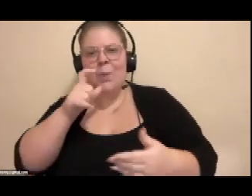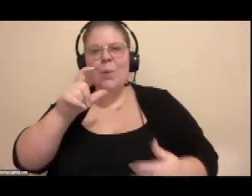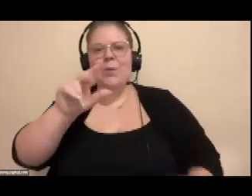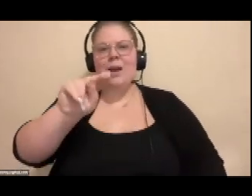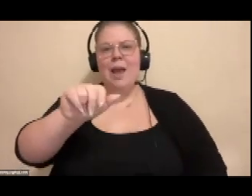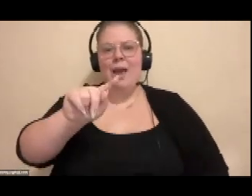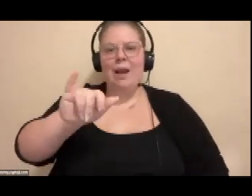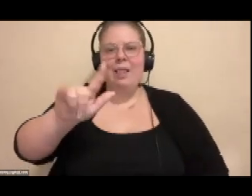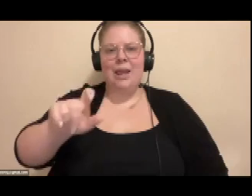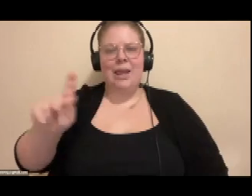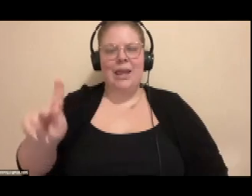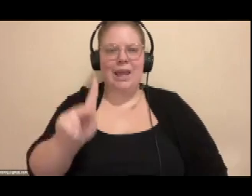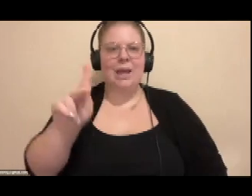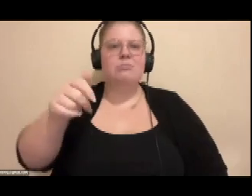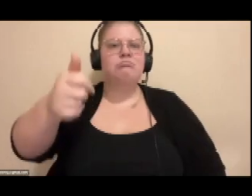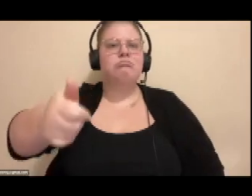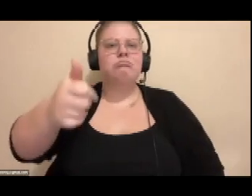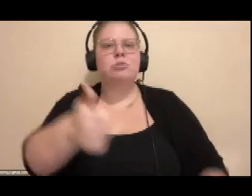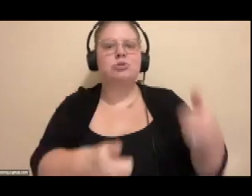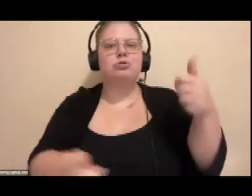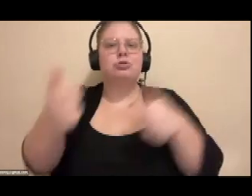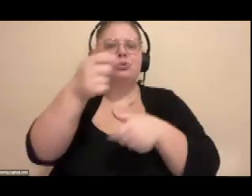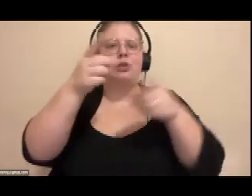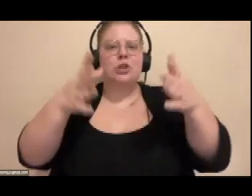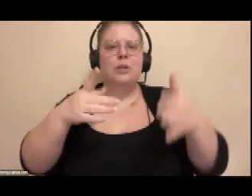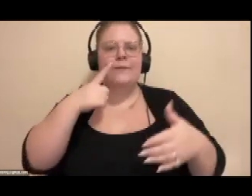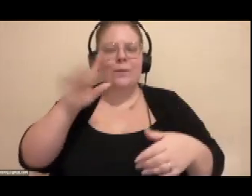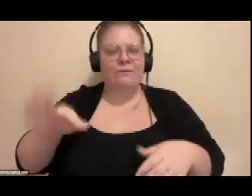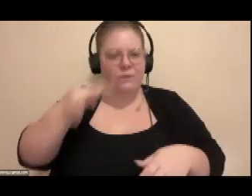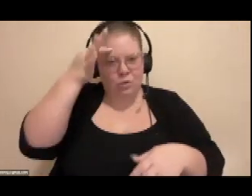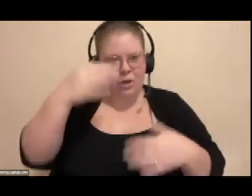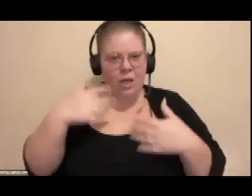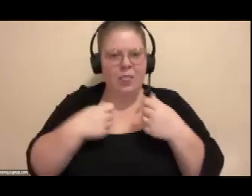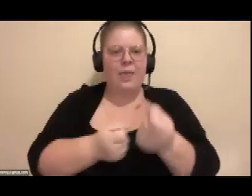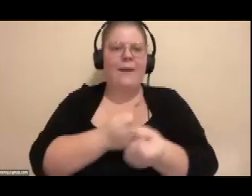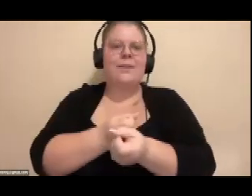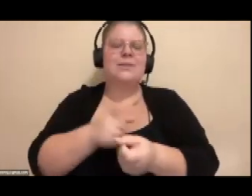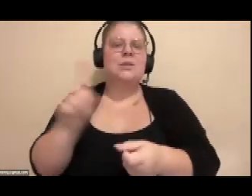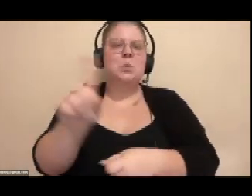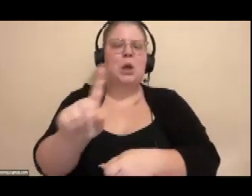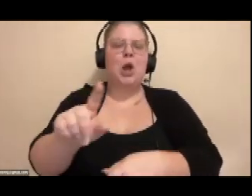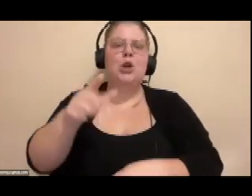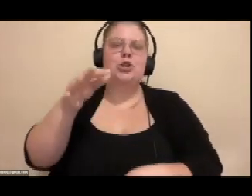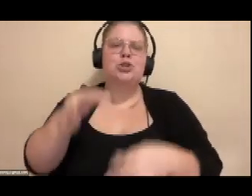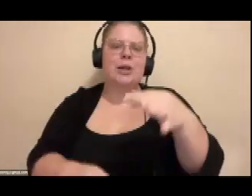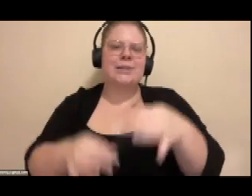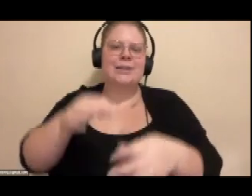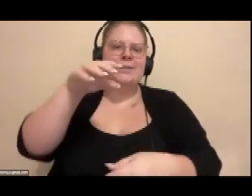who is the Director of Federal Health Advocacy at Justice in Aging, a national legal organization